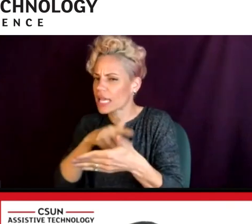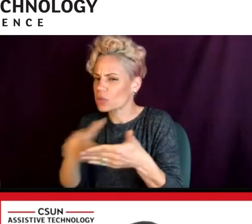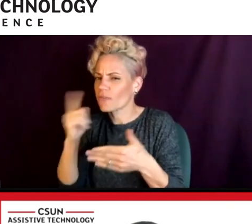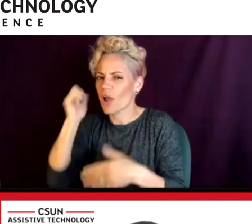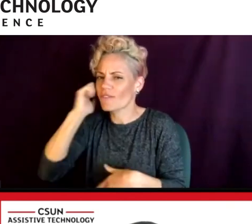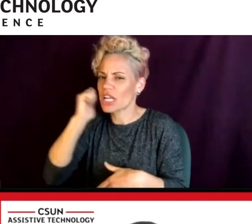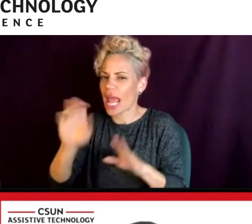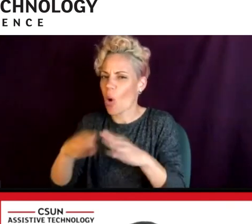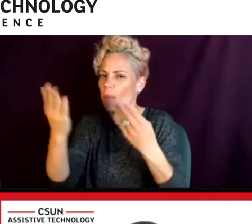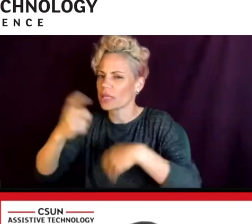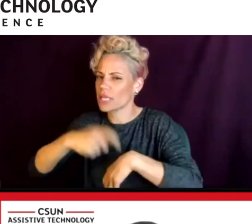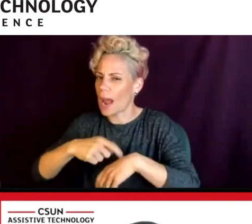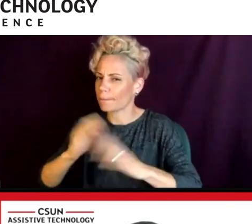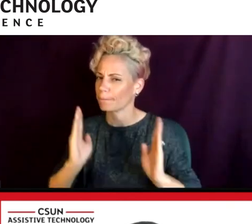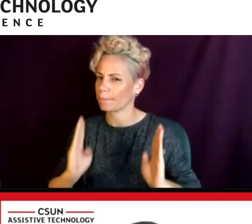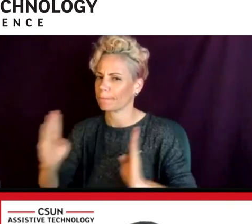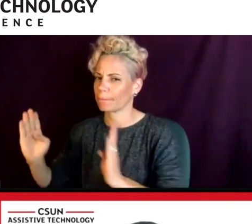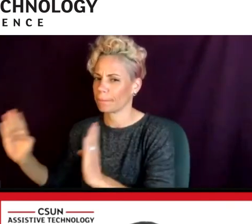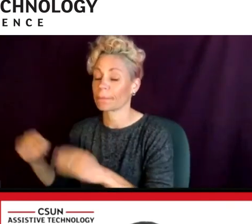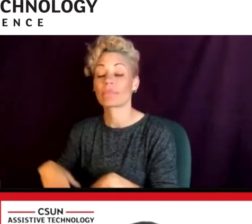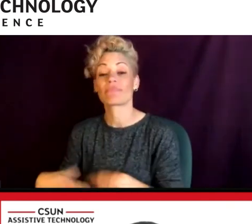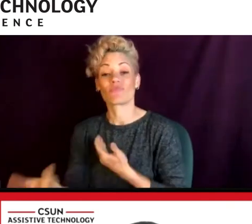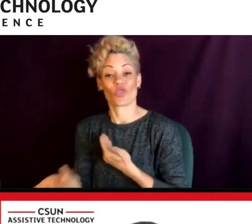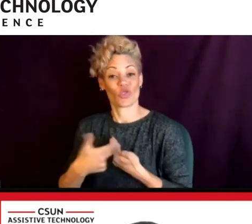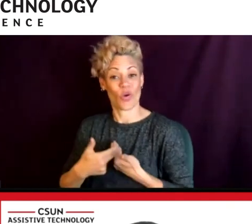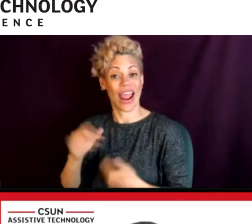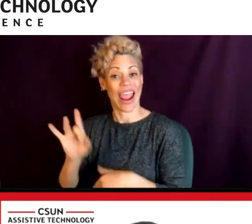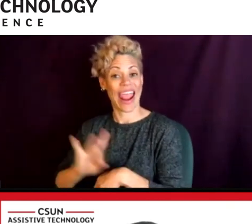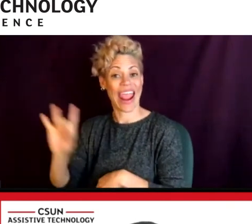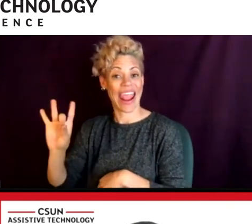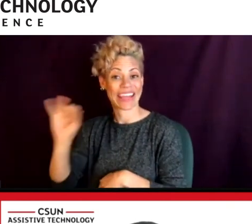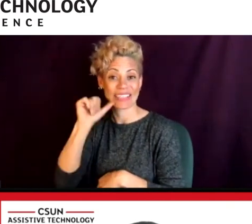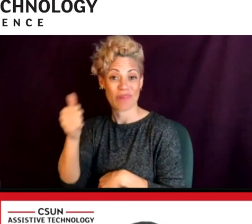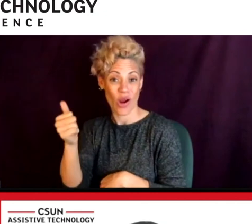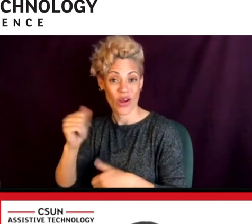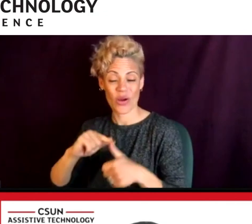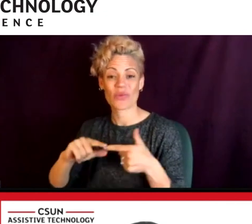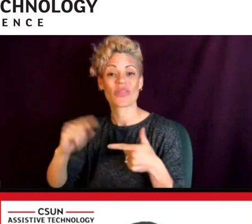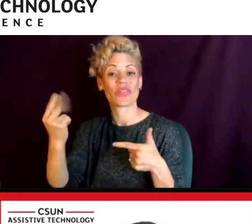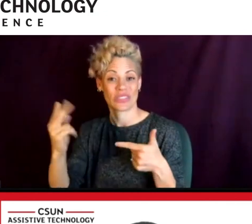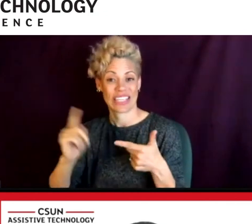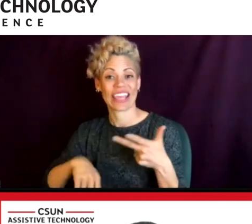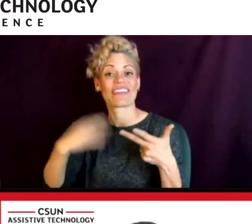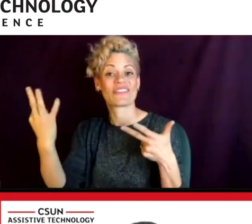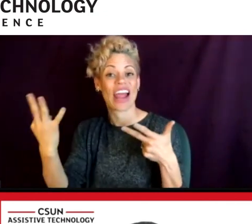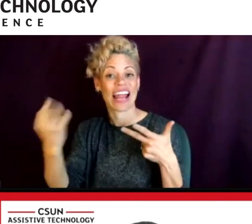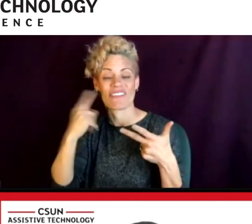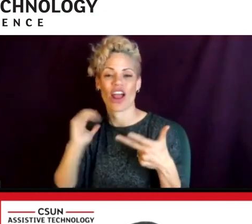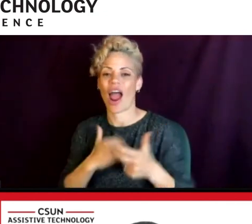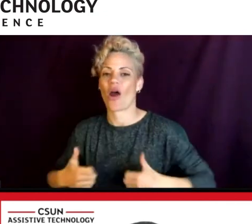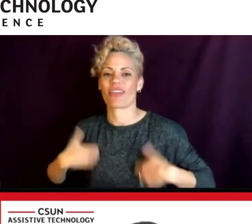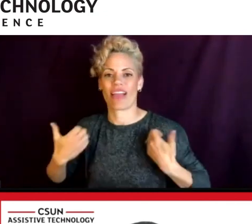And join us at 8:00 AM tomorrow, Thursday and Friday for live streaming and open to the public